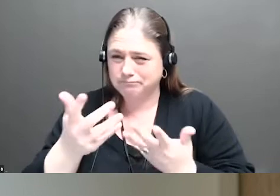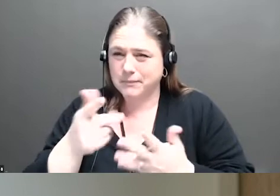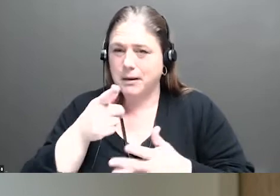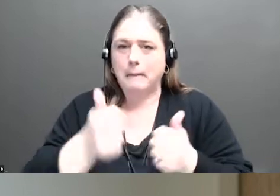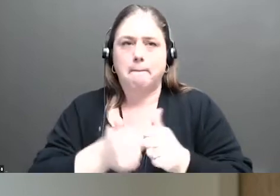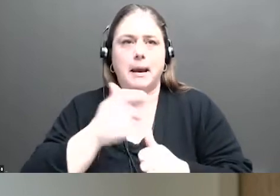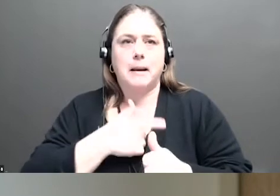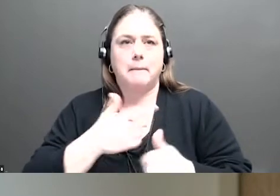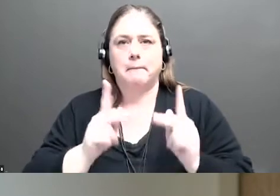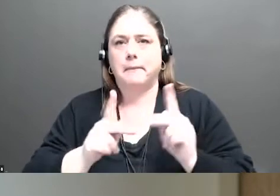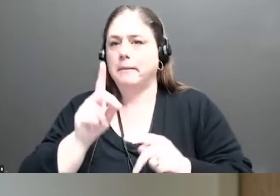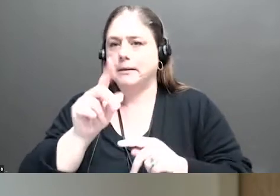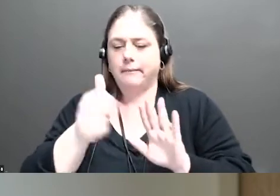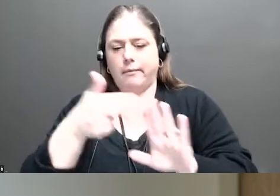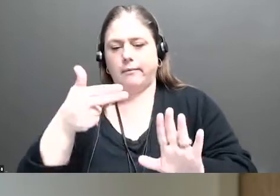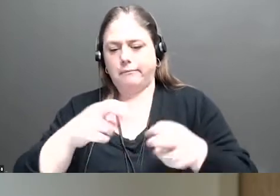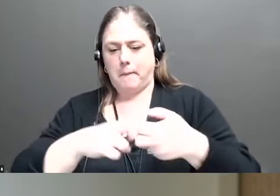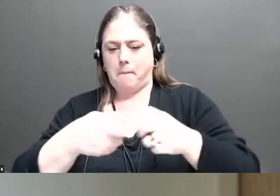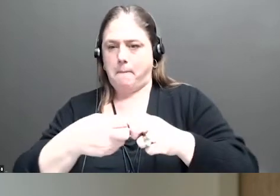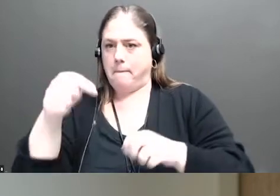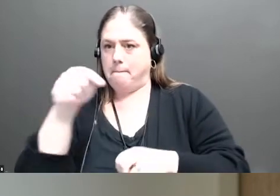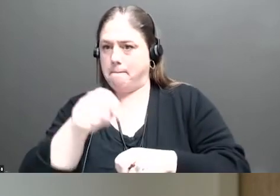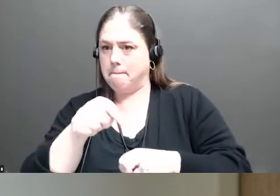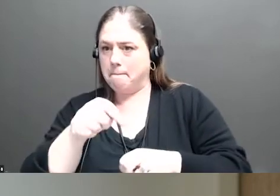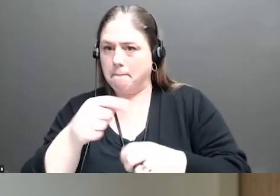and when we "other" people it means that we don't want to be around them we don't